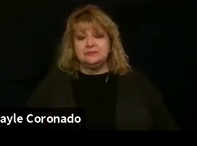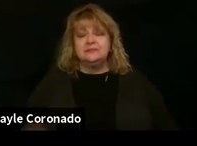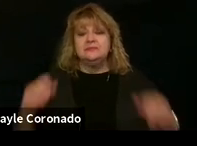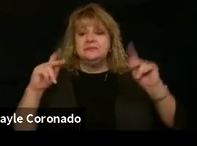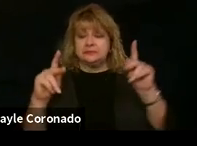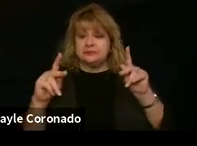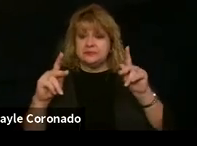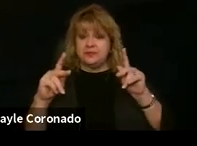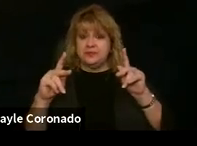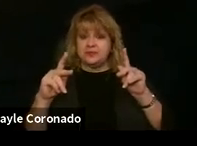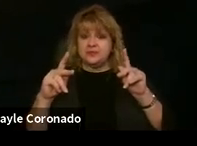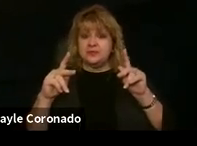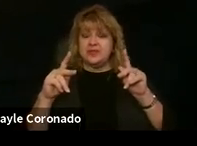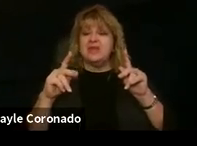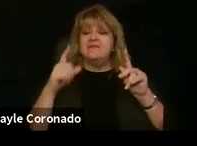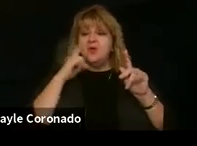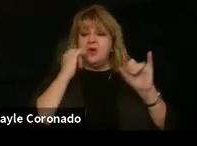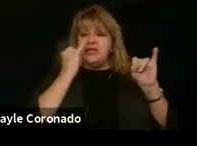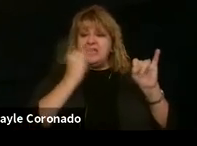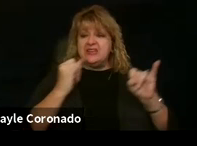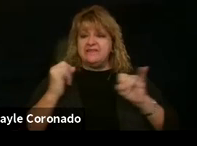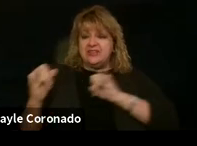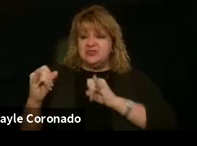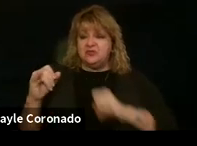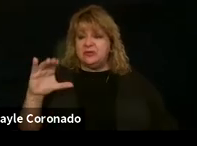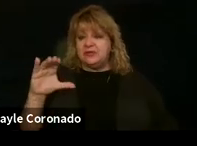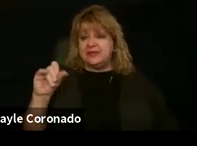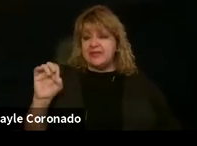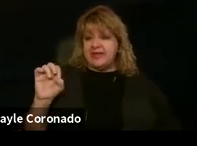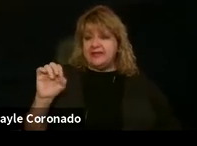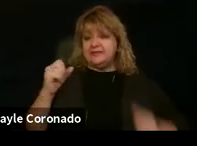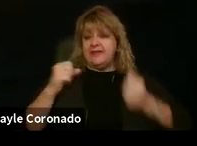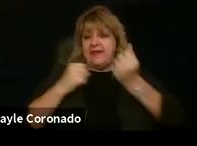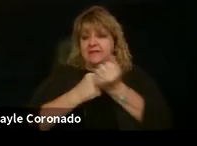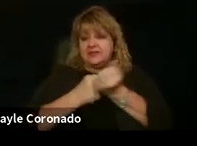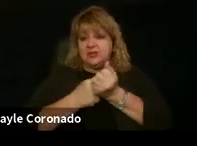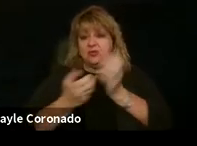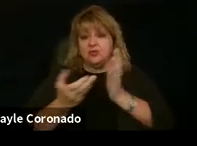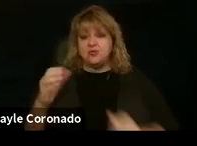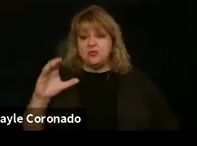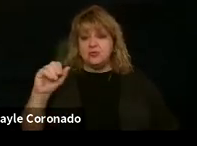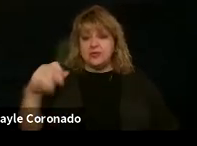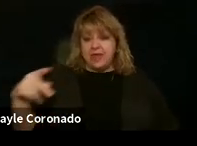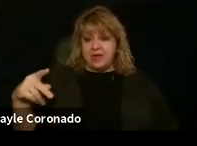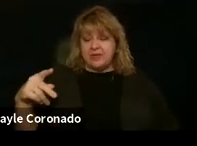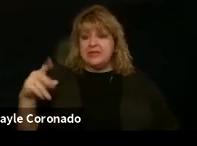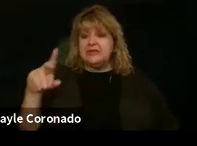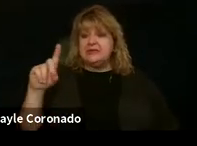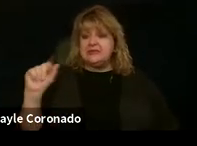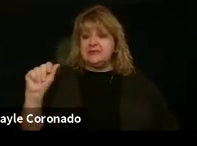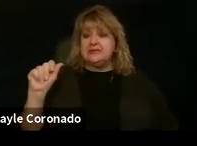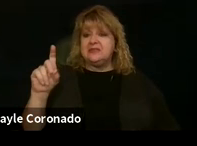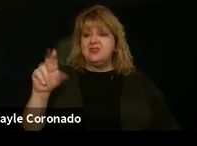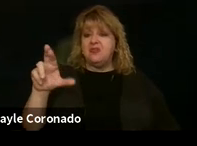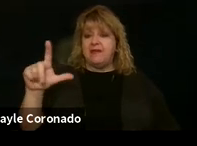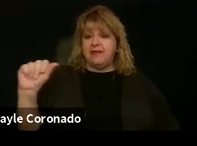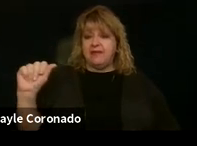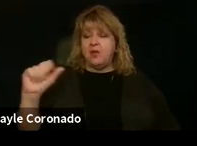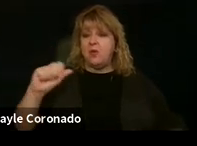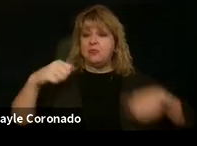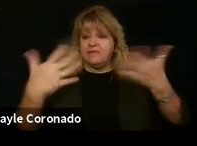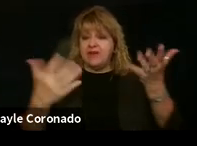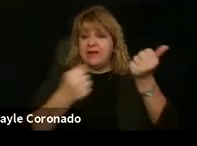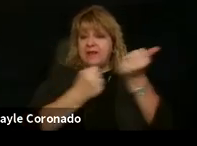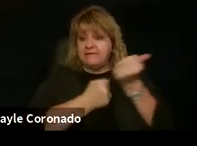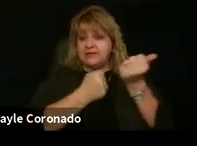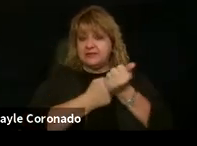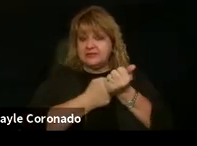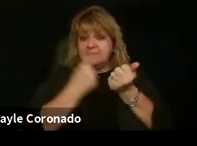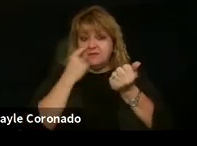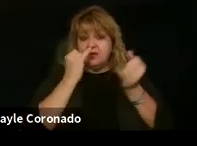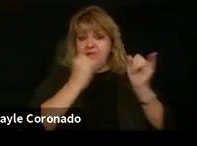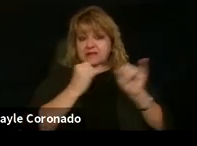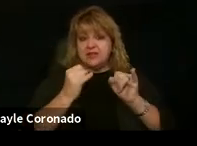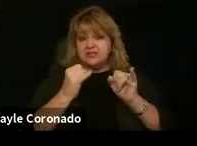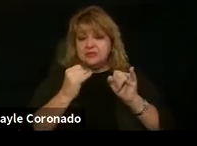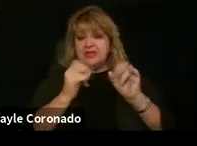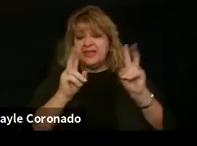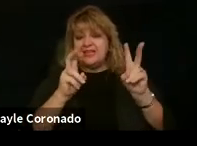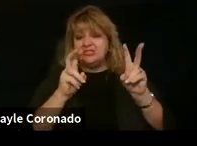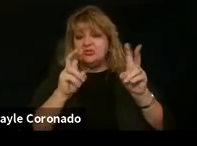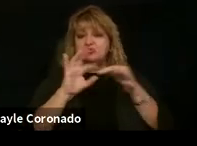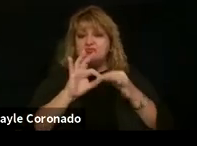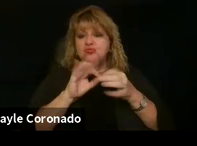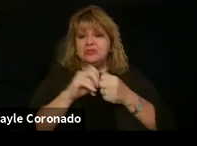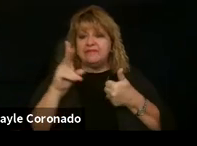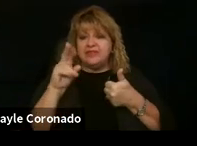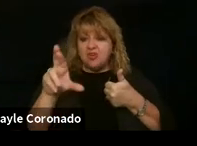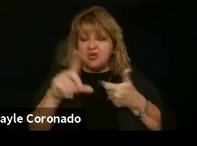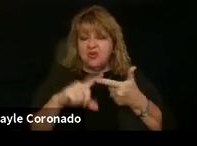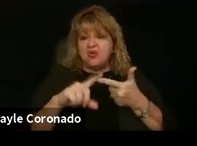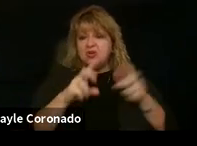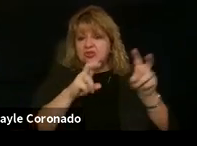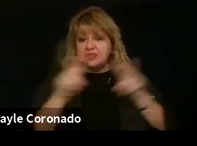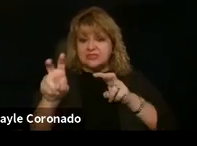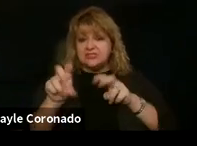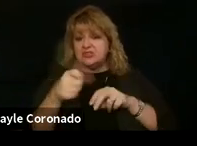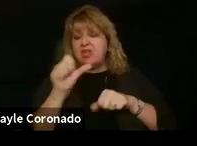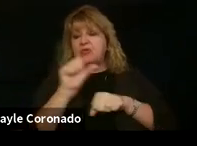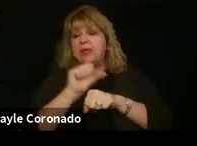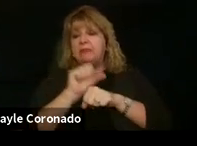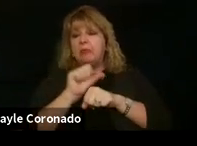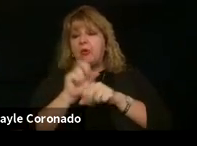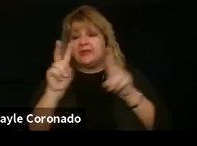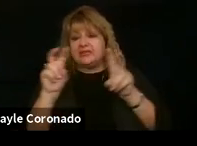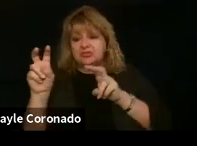Okay, in regards to individual case advocacy, through the cap program Disability Rights Louisiana provides advocacy for individuals on issues related to VR transition and other employment related issues.